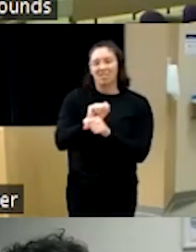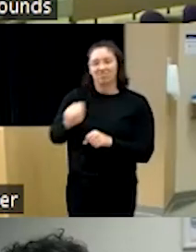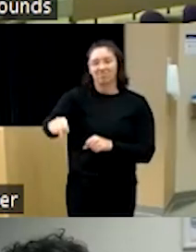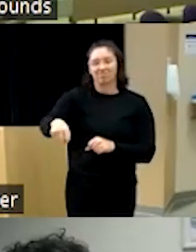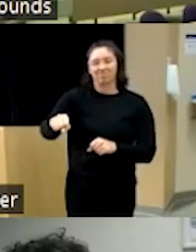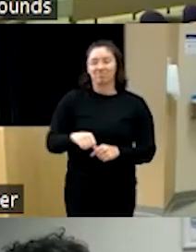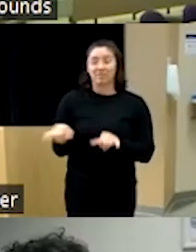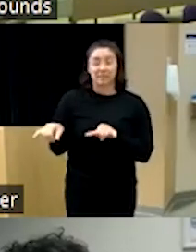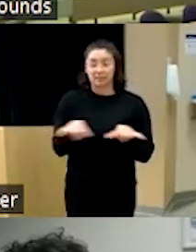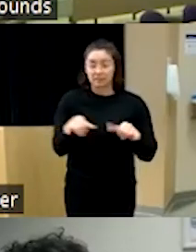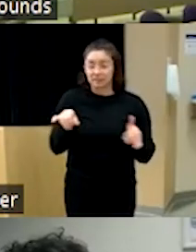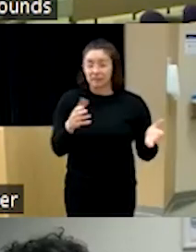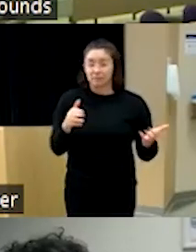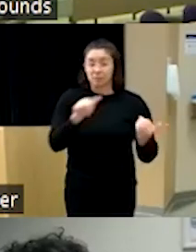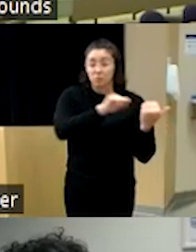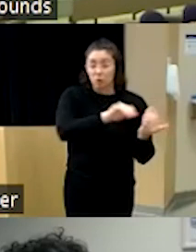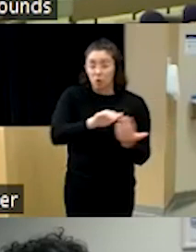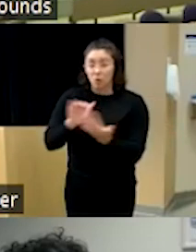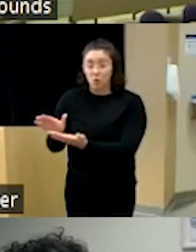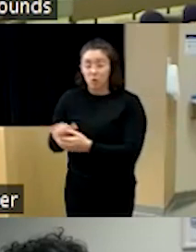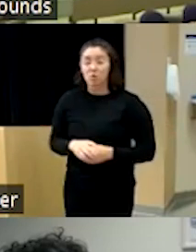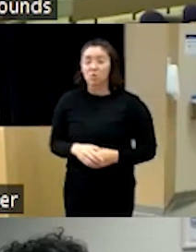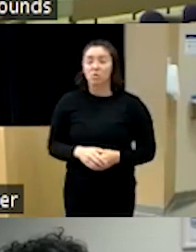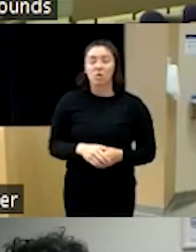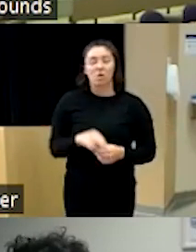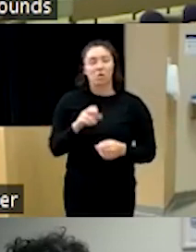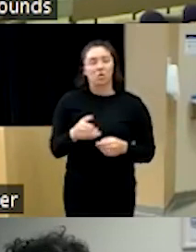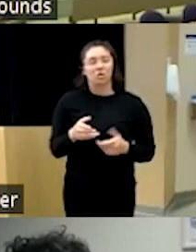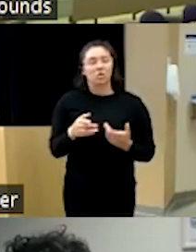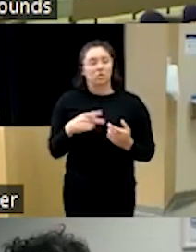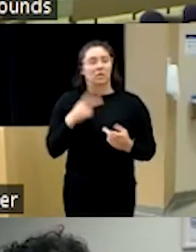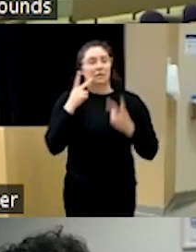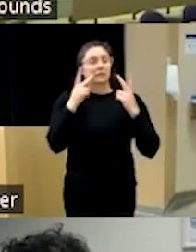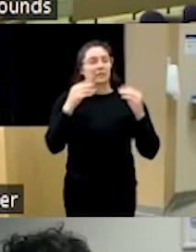the similarities of approaches and the overlaps are increasingly I think being recognized and so